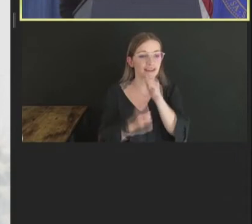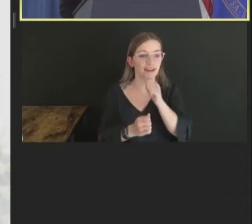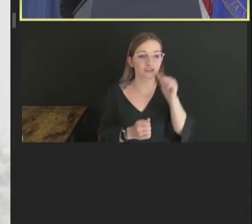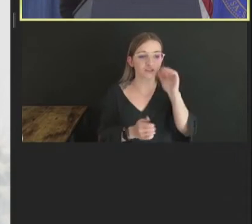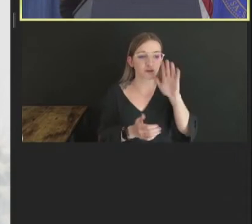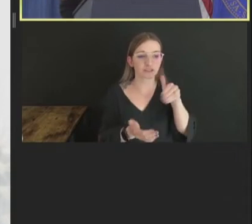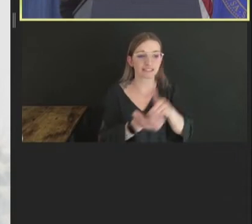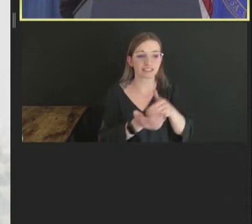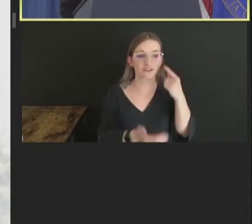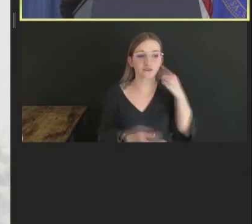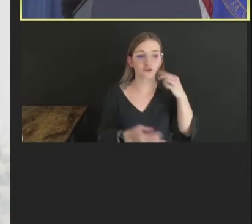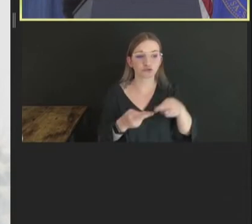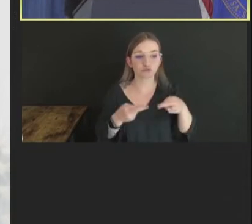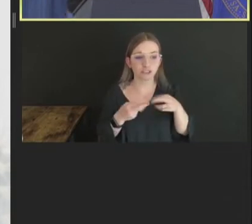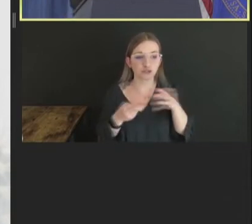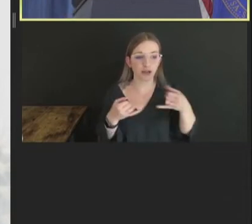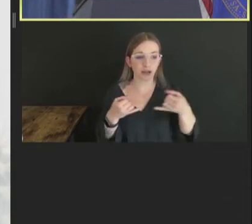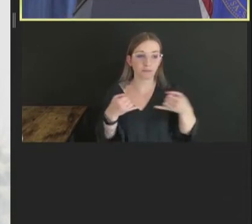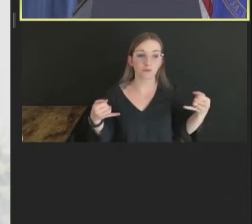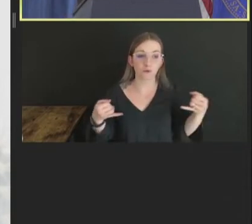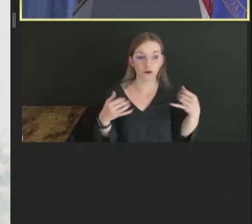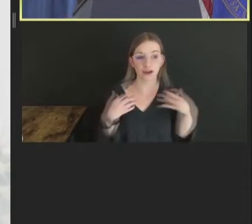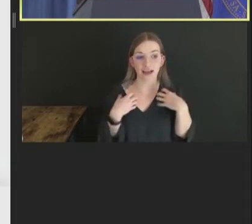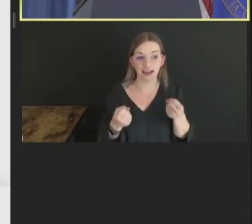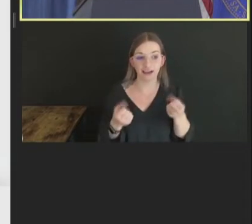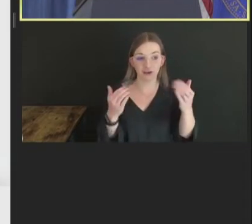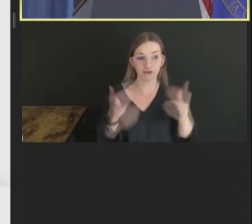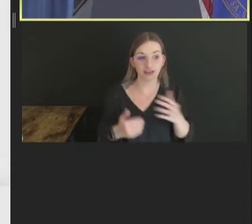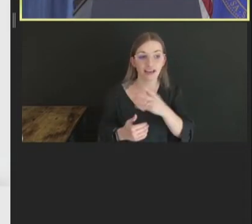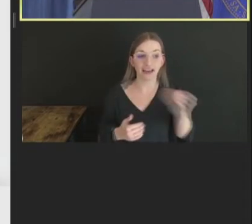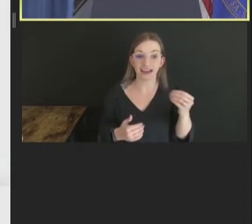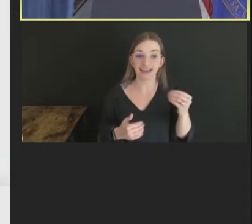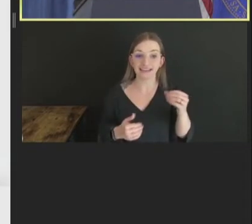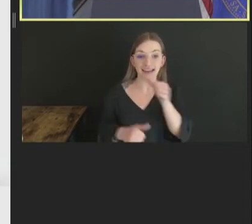Rural, Regional, and Border Health, as well as the Arizona Center for Rural Health out of U of A.